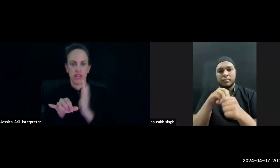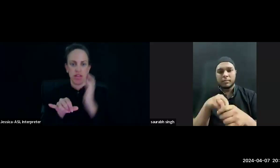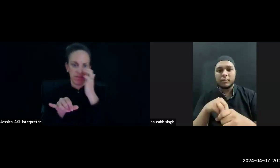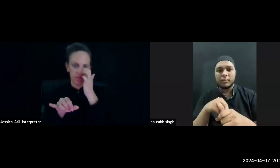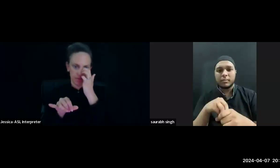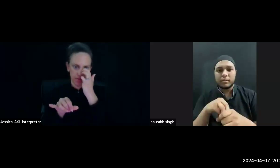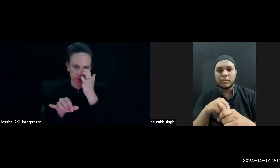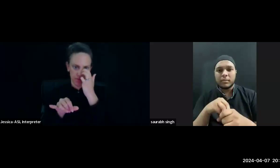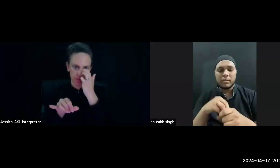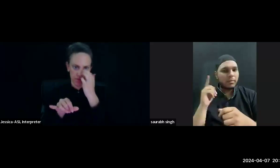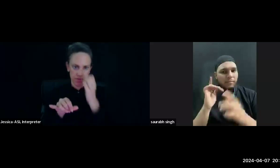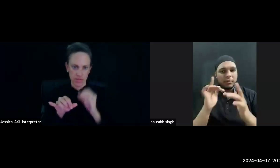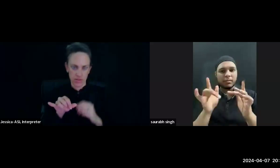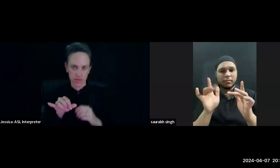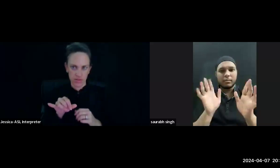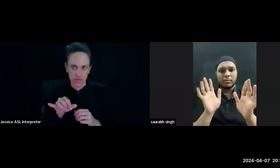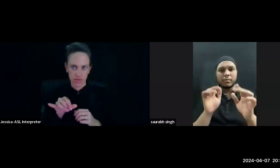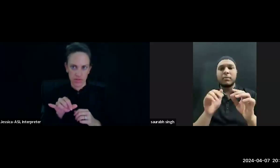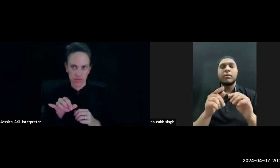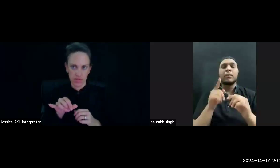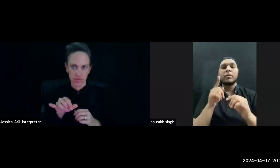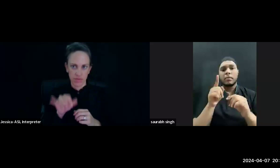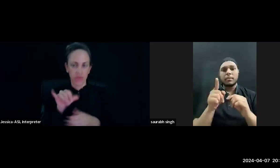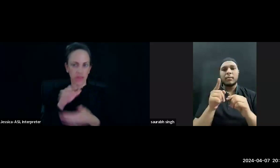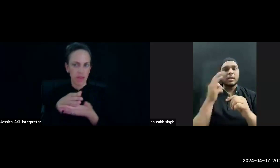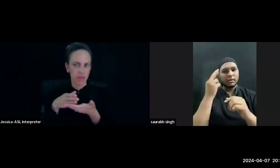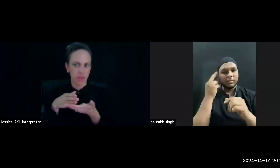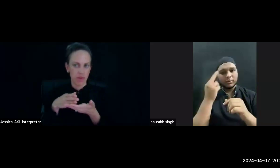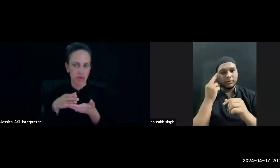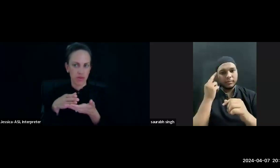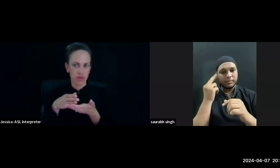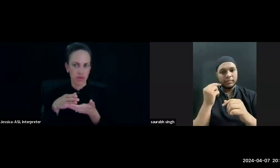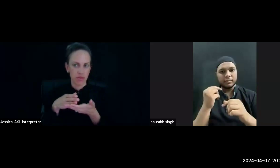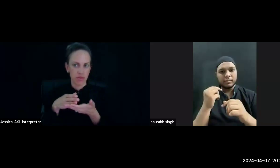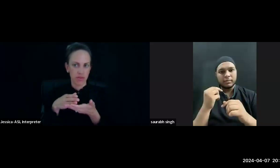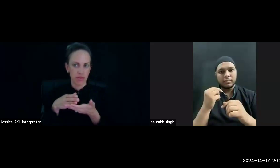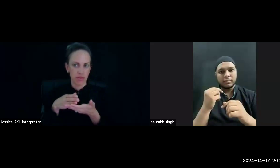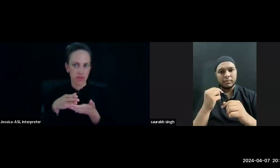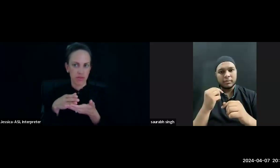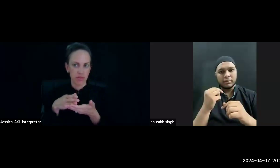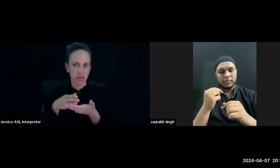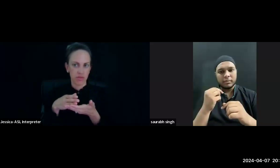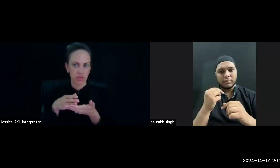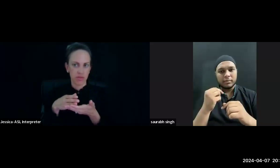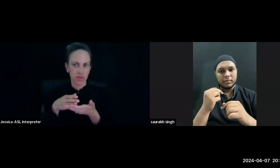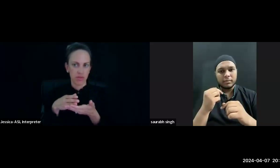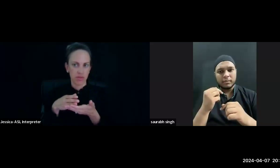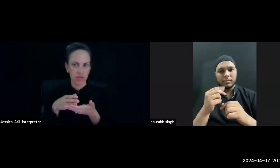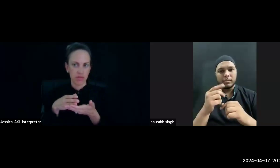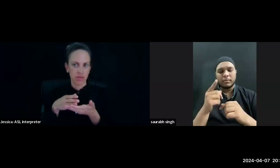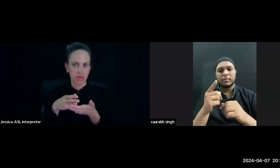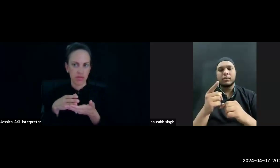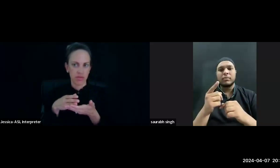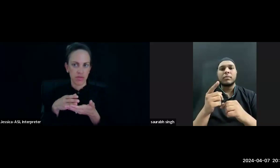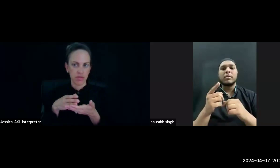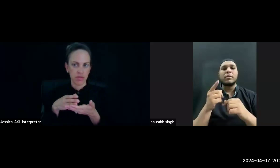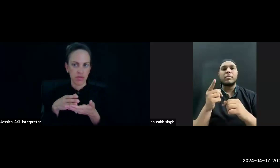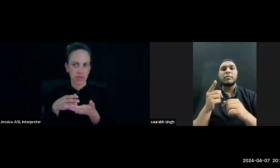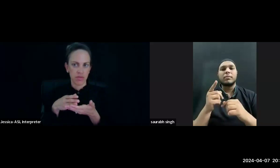alerted. so therefore uh um this only also start to lose the reading ability because